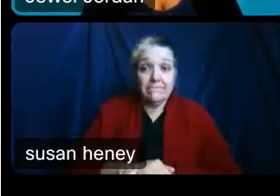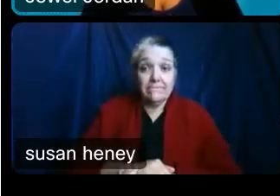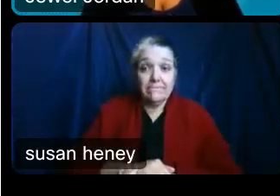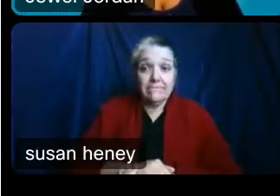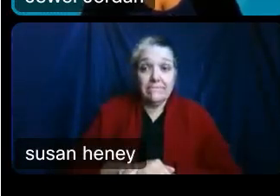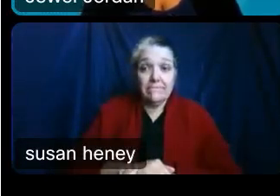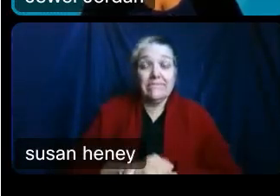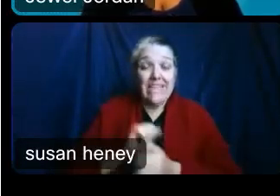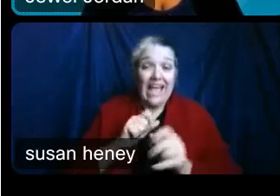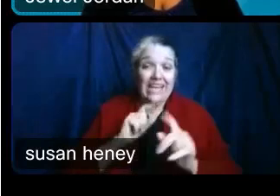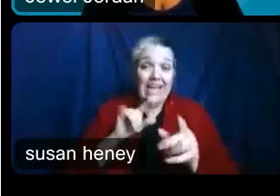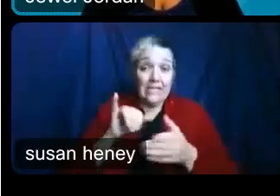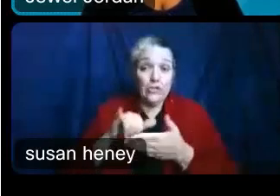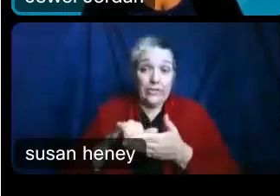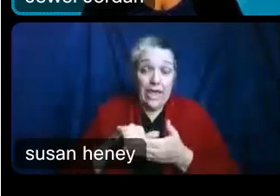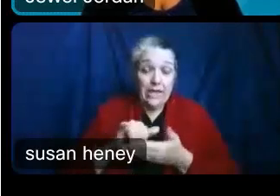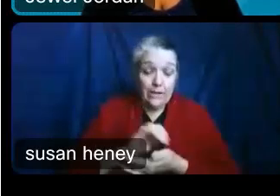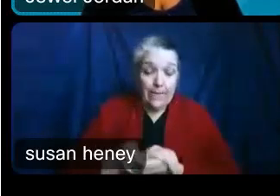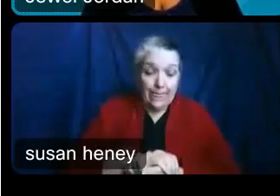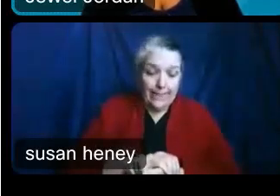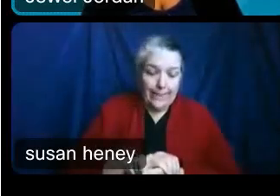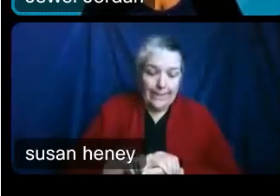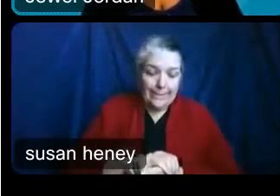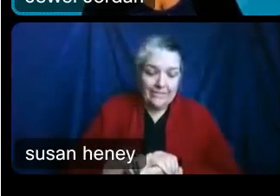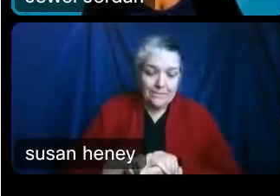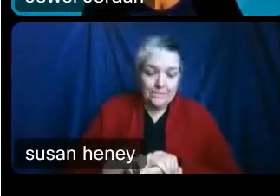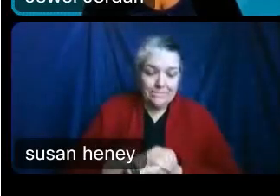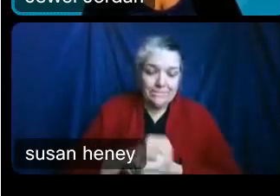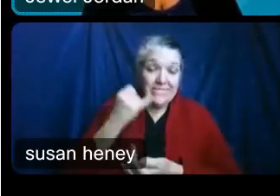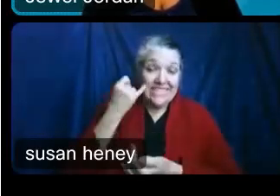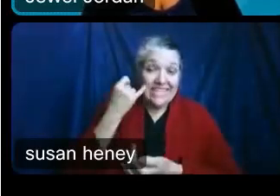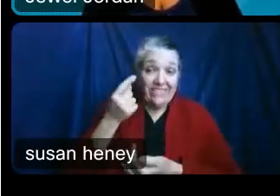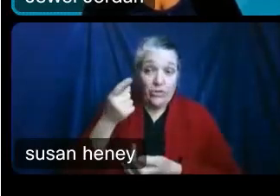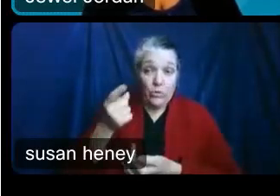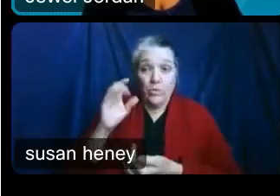answer that question for you. So, if you're going to be citing the data in a story that